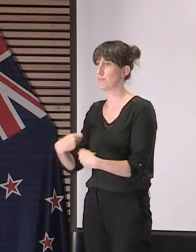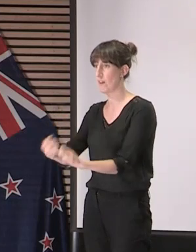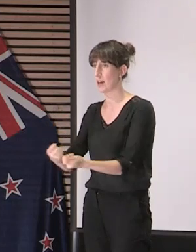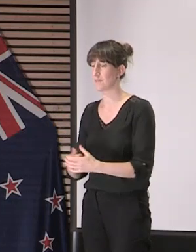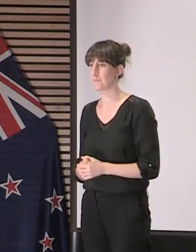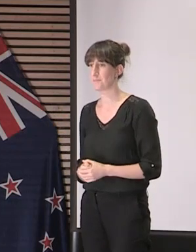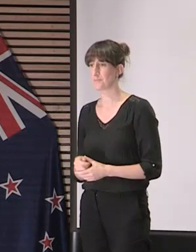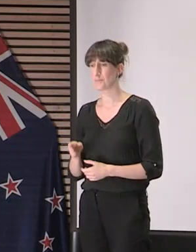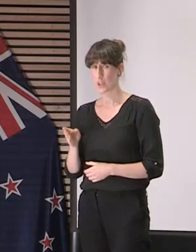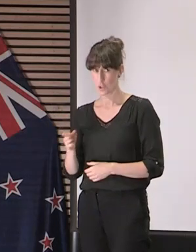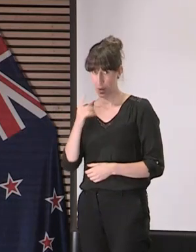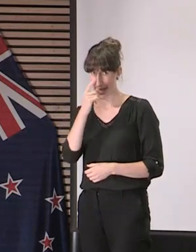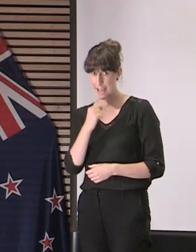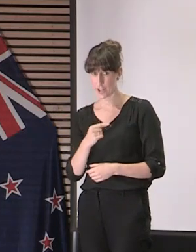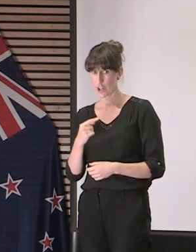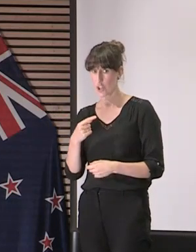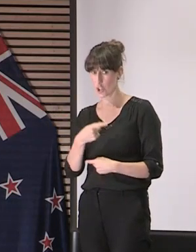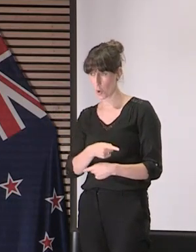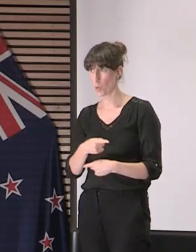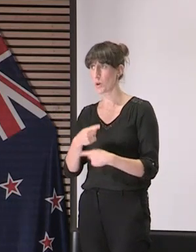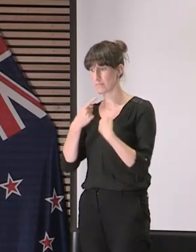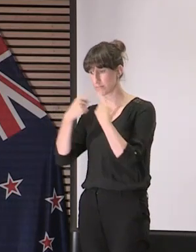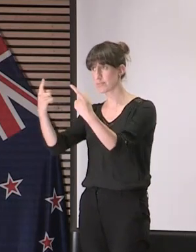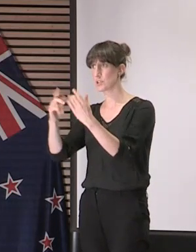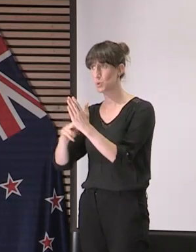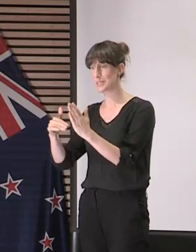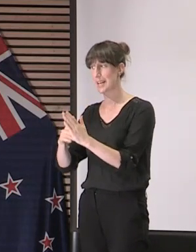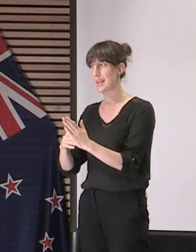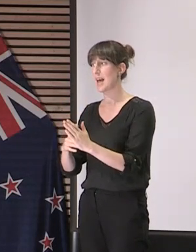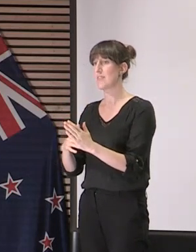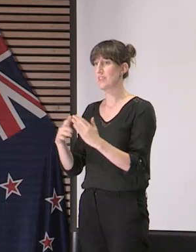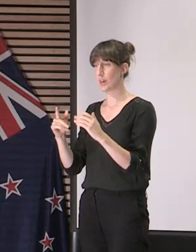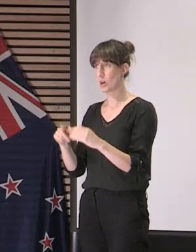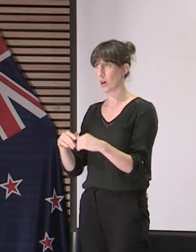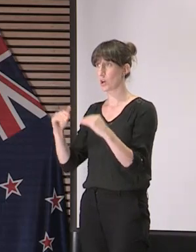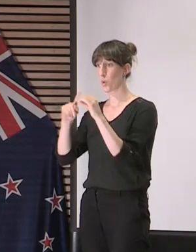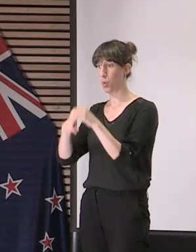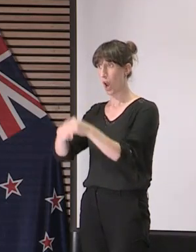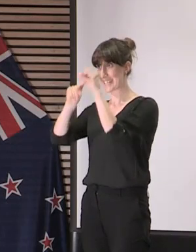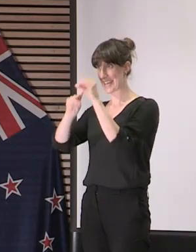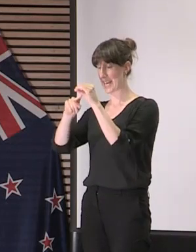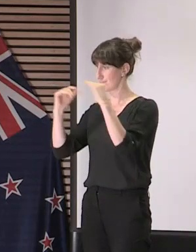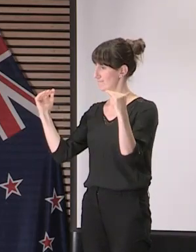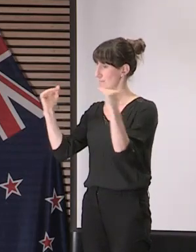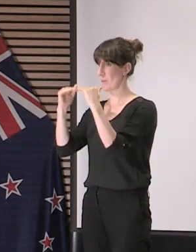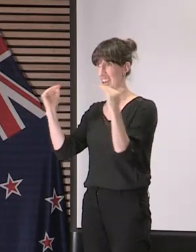The quality - can you assure New Zealand the quality will be the same, the quality of education will be the same